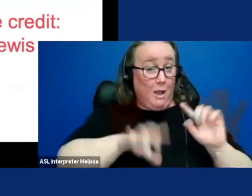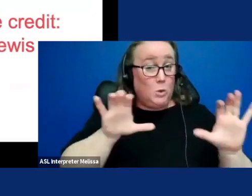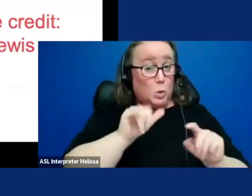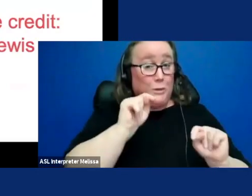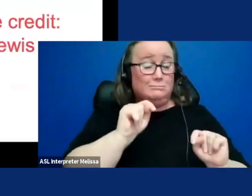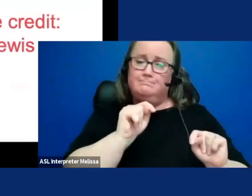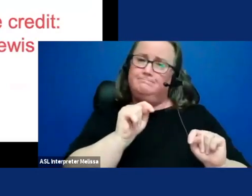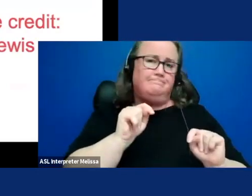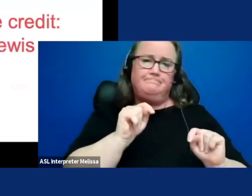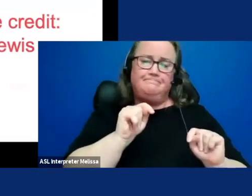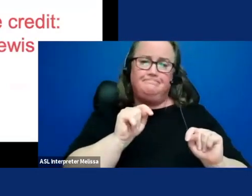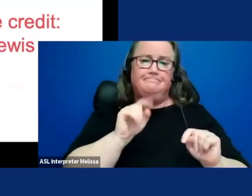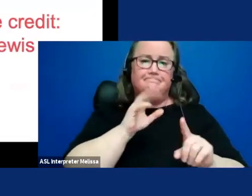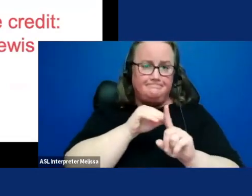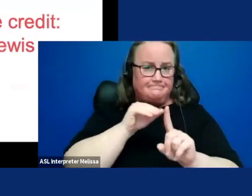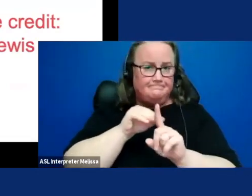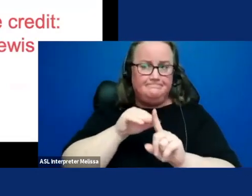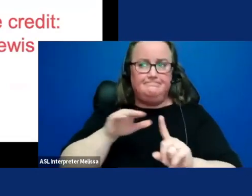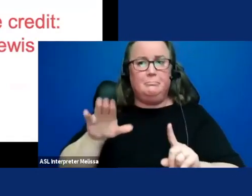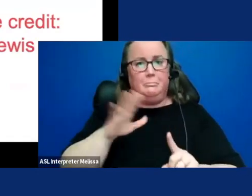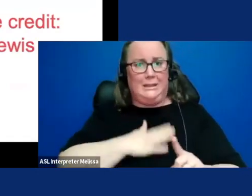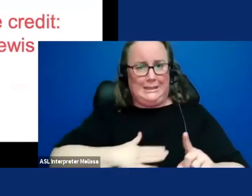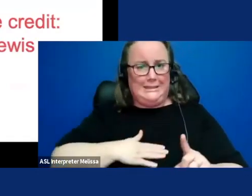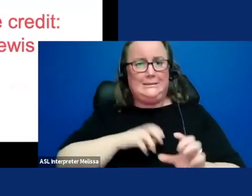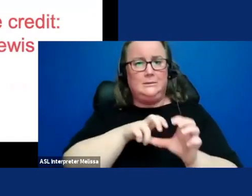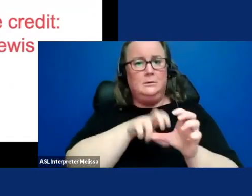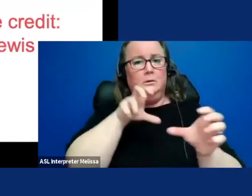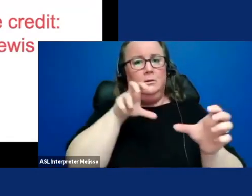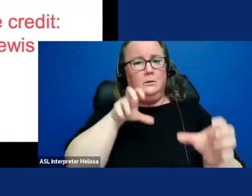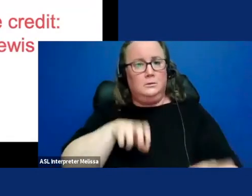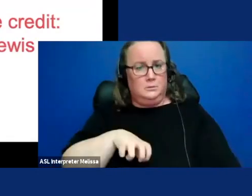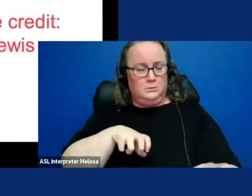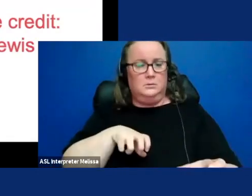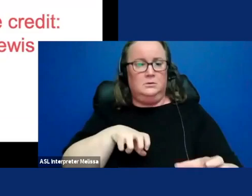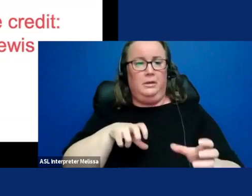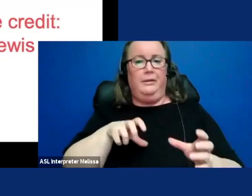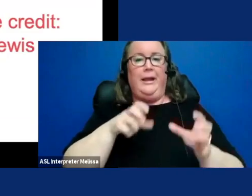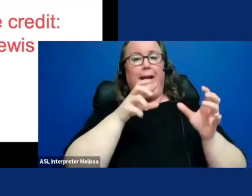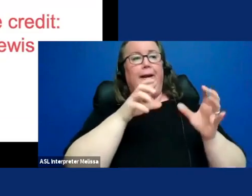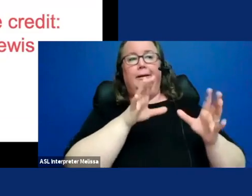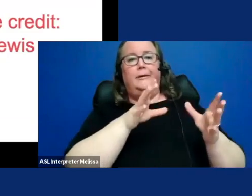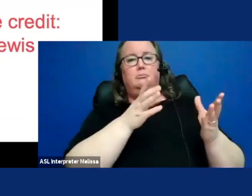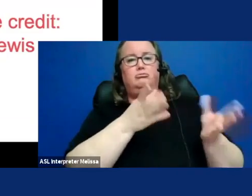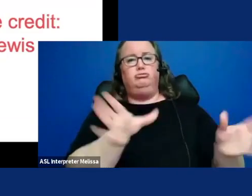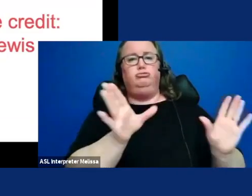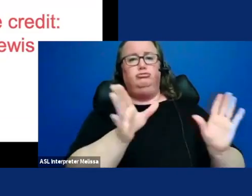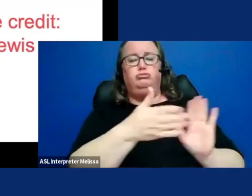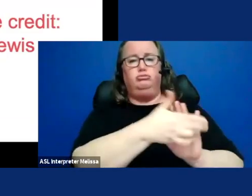people is that we need to step aside from individualizing social issues and instead maybe think about having